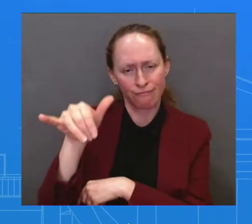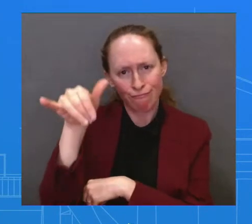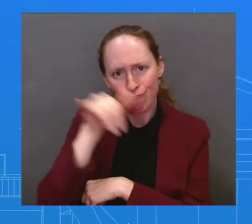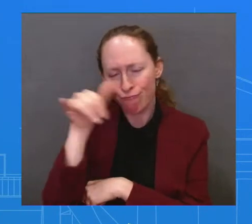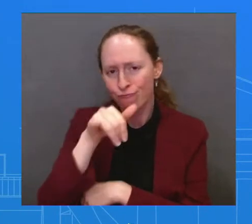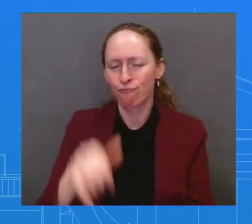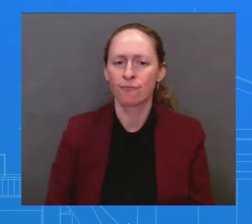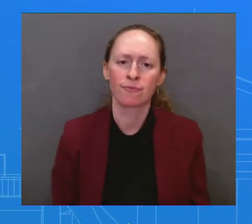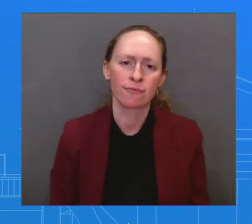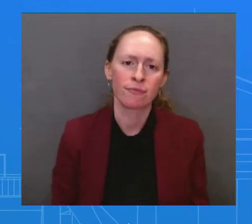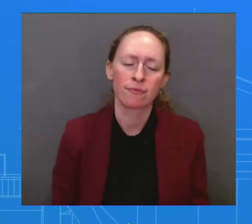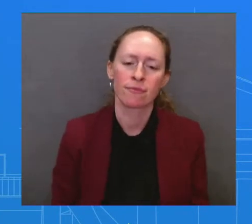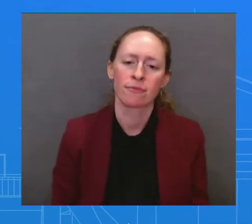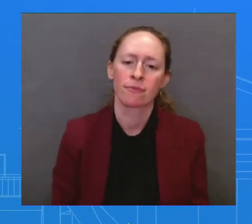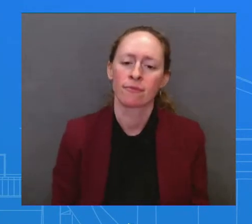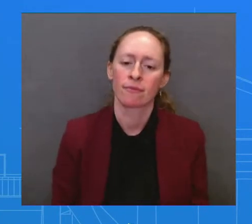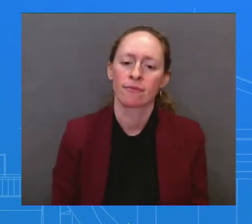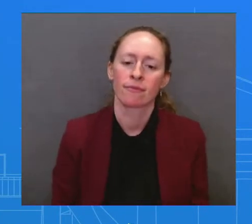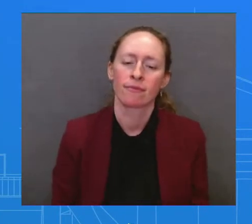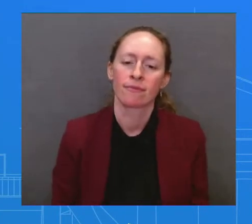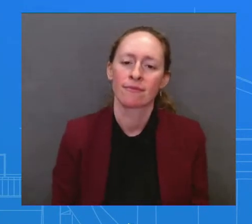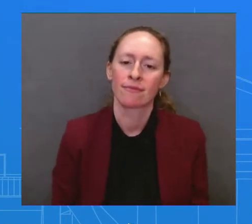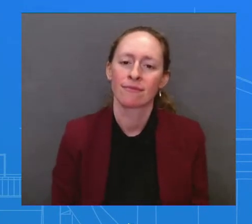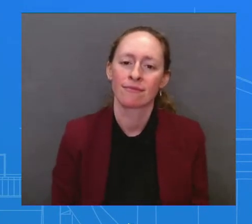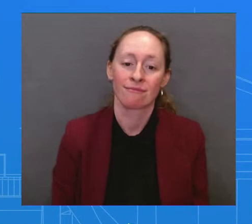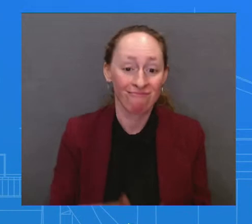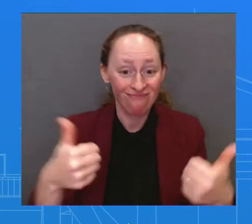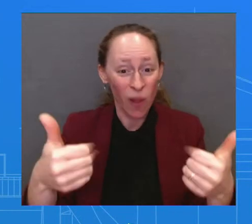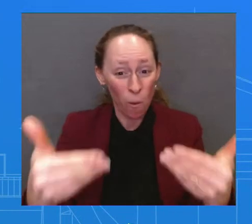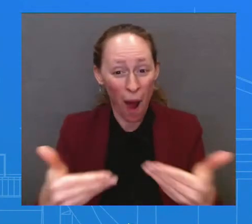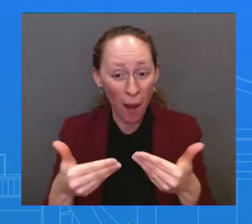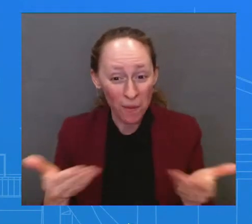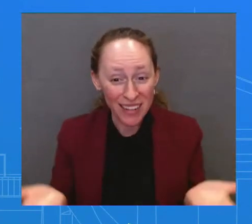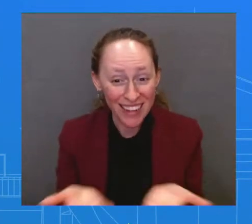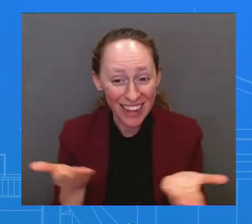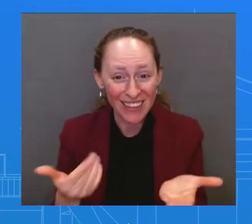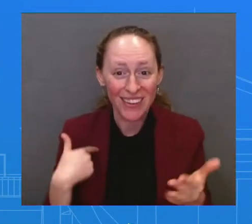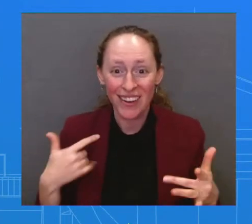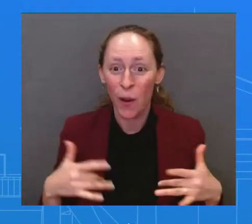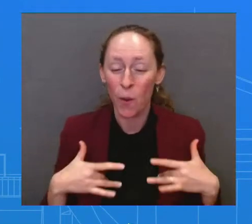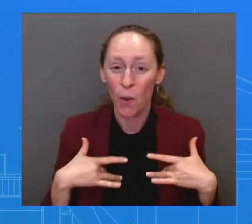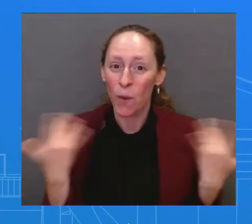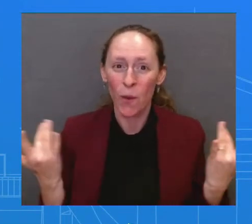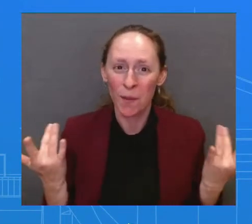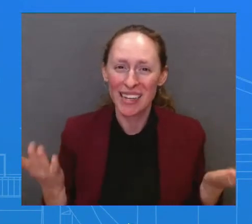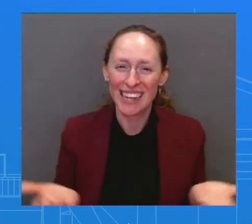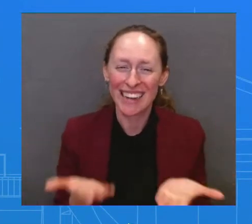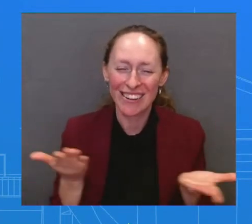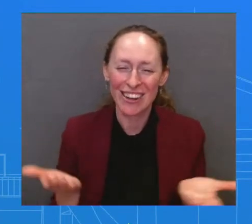The Press: Good to be here, Karine. Thanks so much. I want to go back to immigration. In addition to Eagle Pass, El